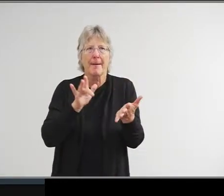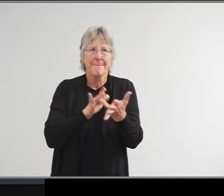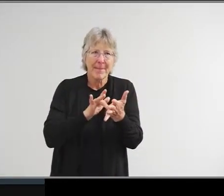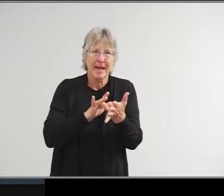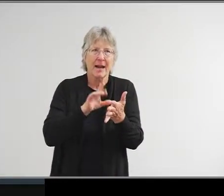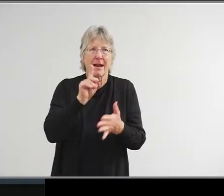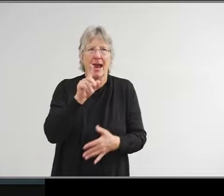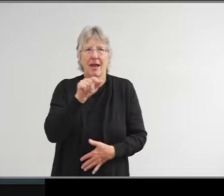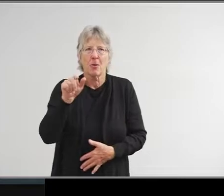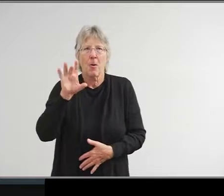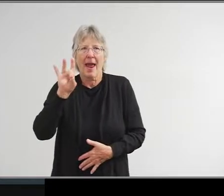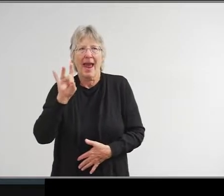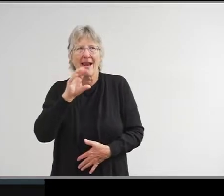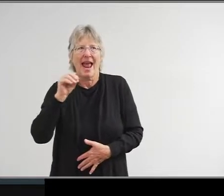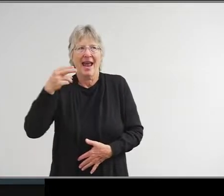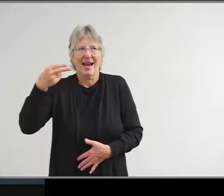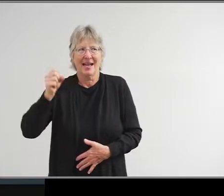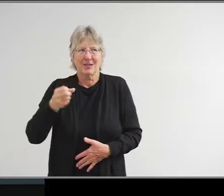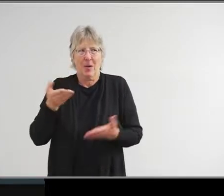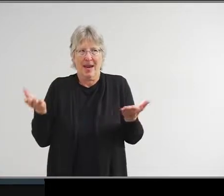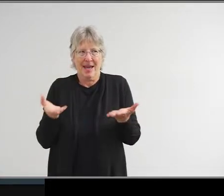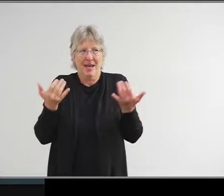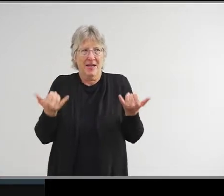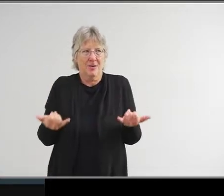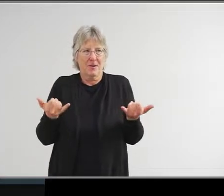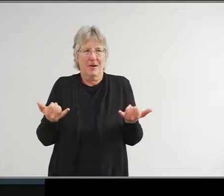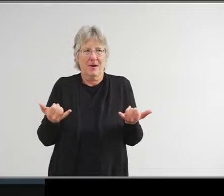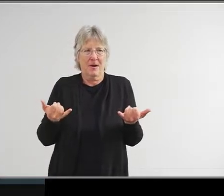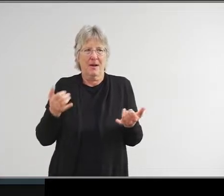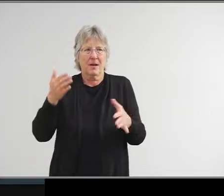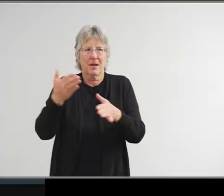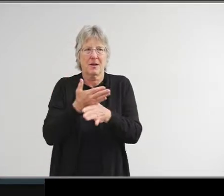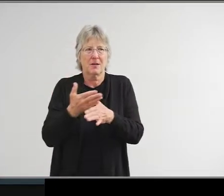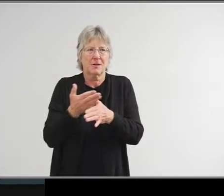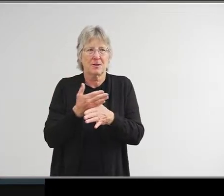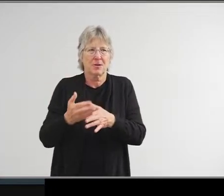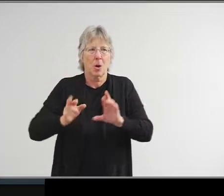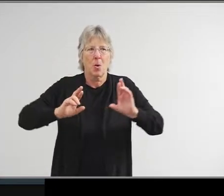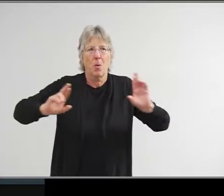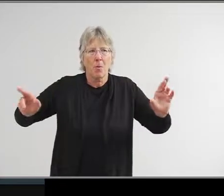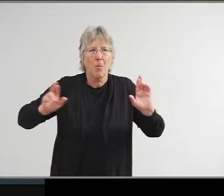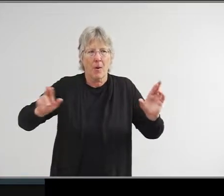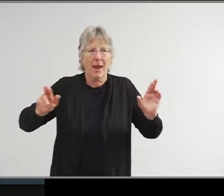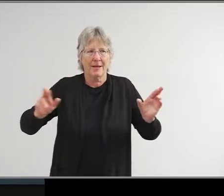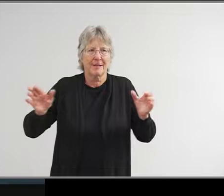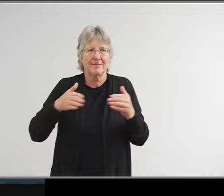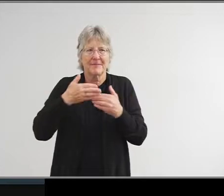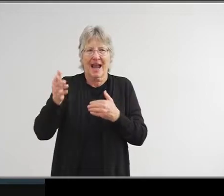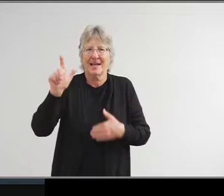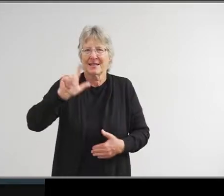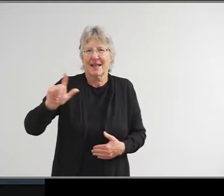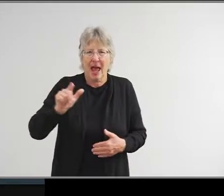They're here with us tonight to share our future ready and innovative library programs with concrete examples